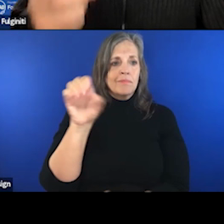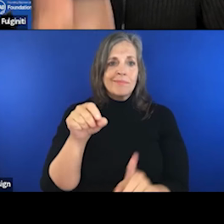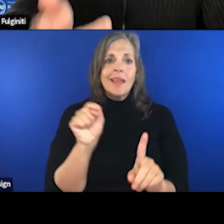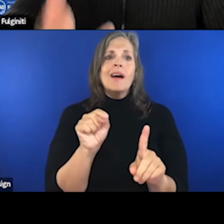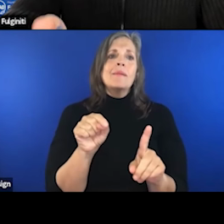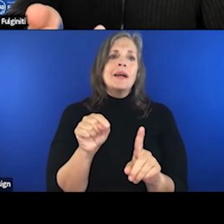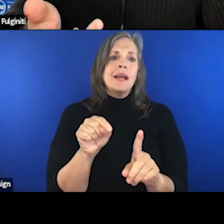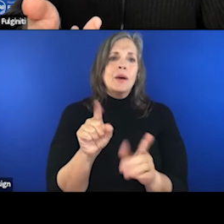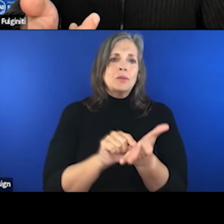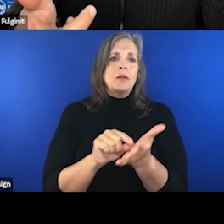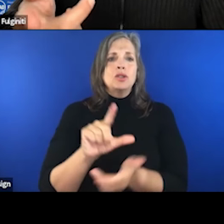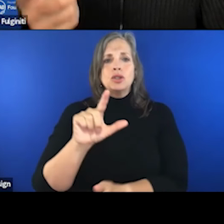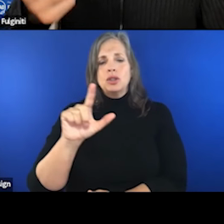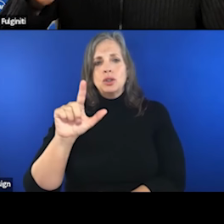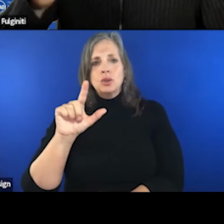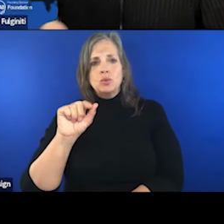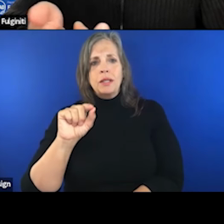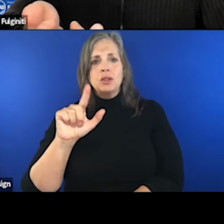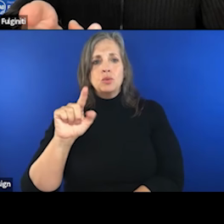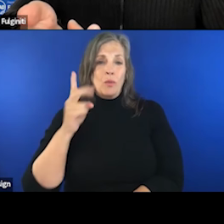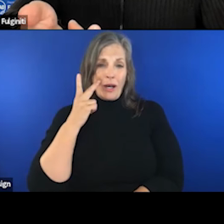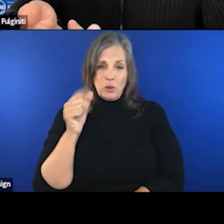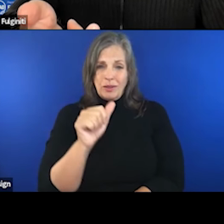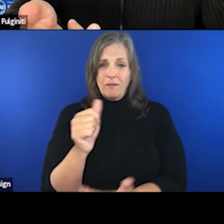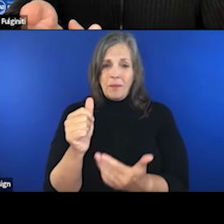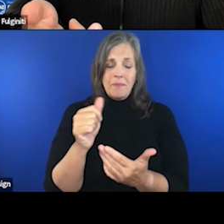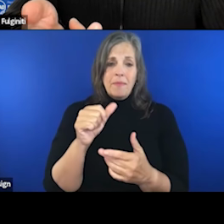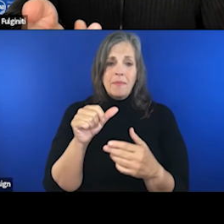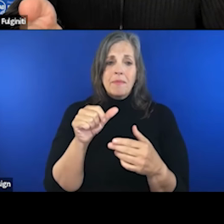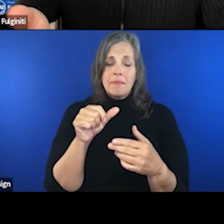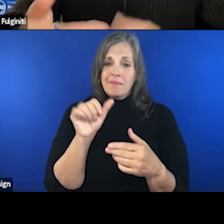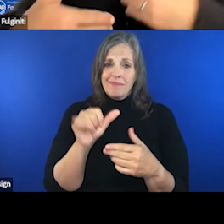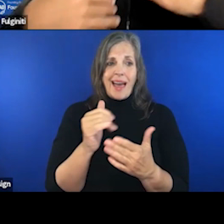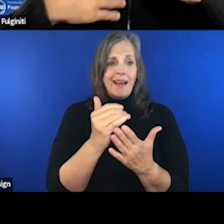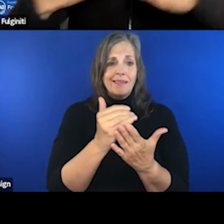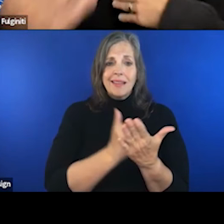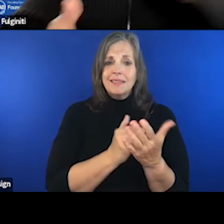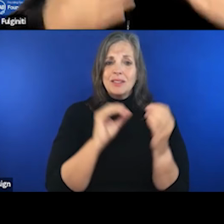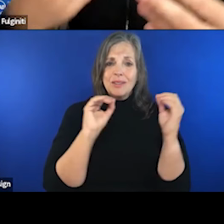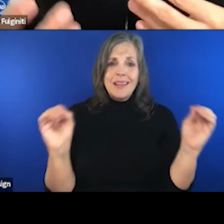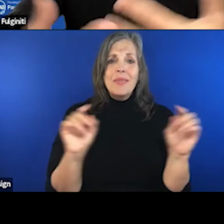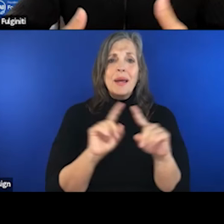this list there is nothing about accessibility and I I kind of want to change that I kind of